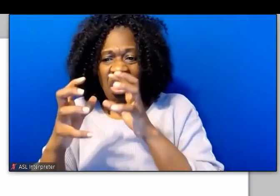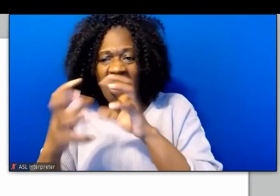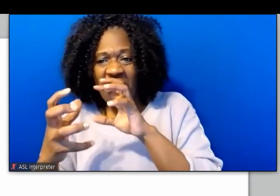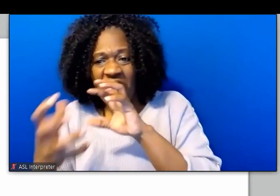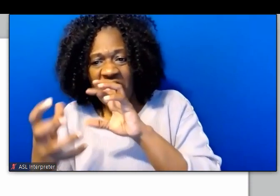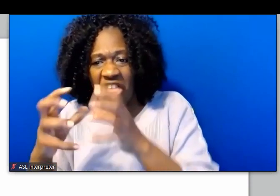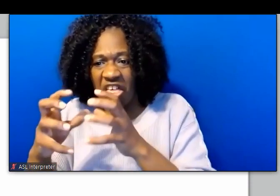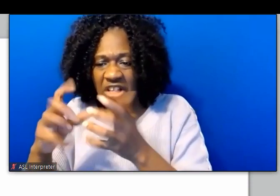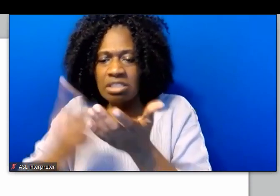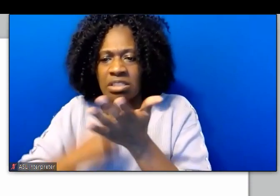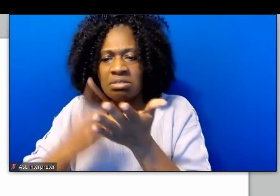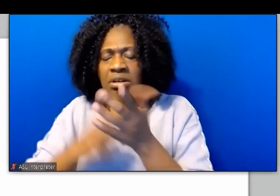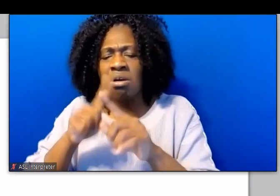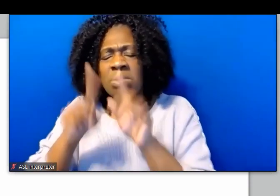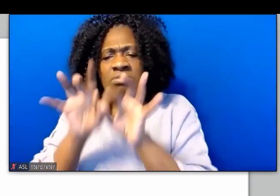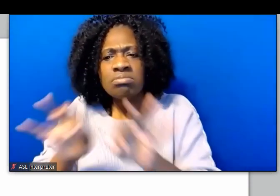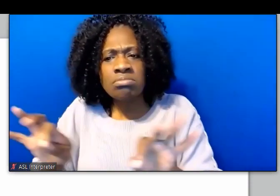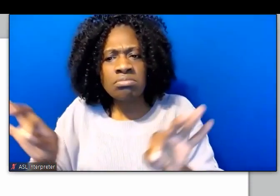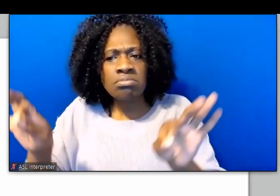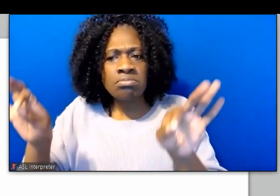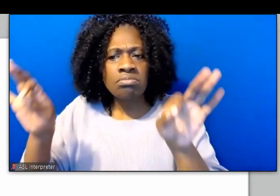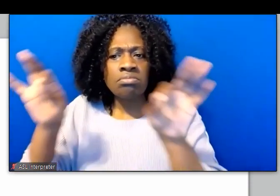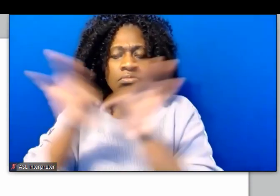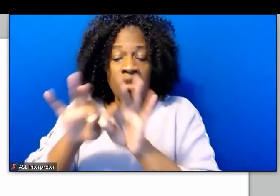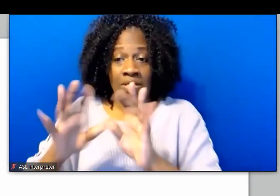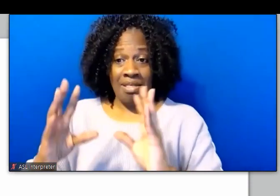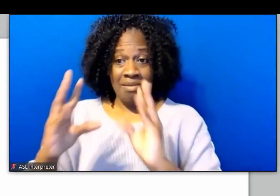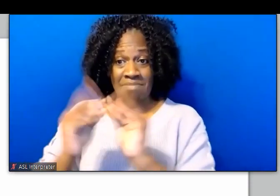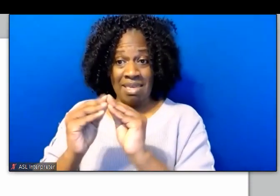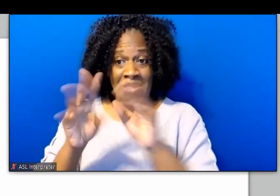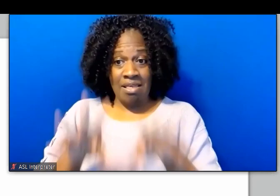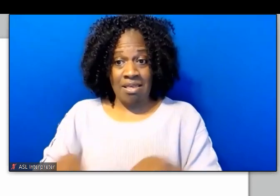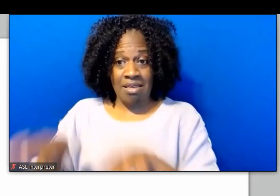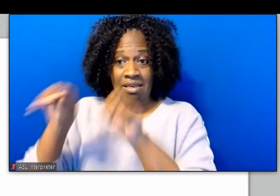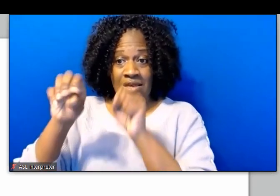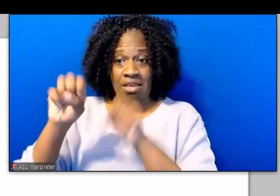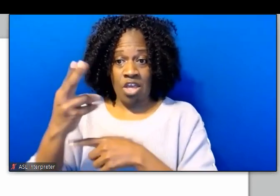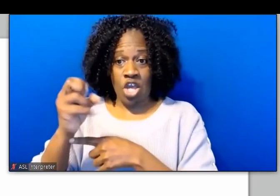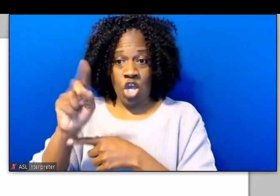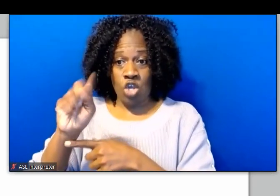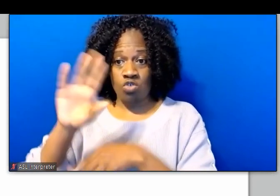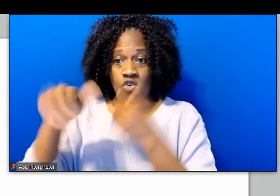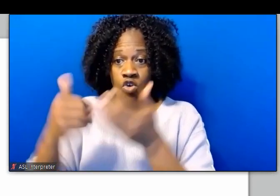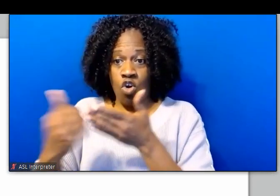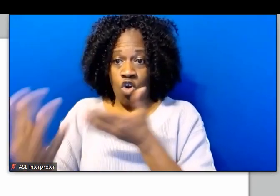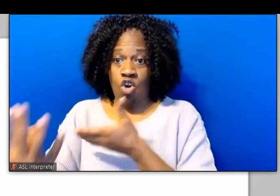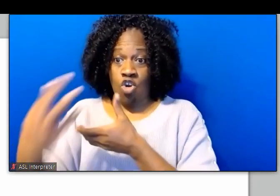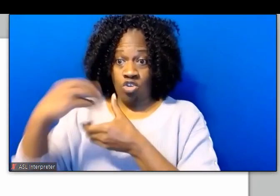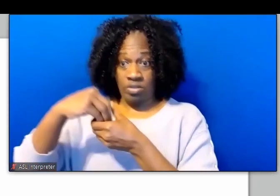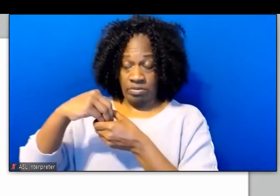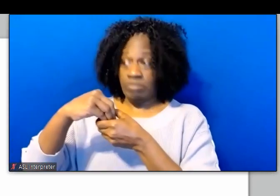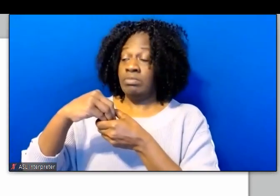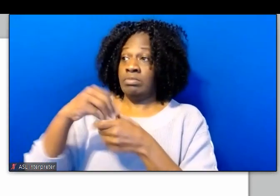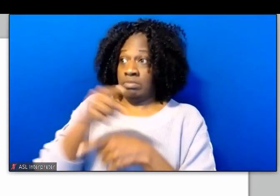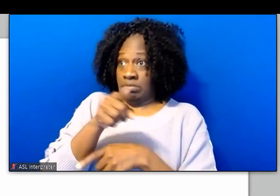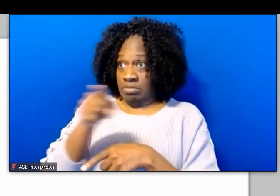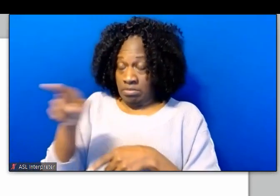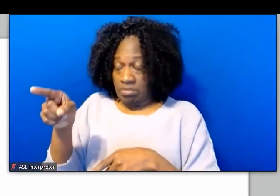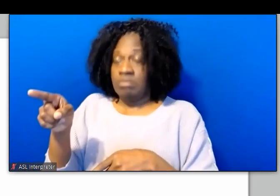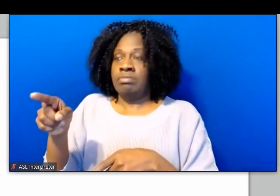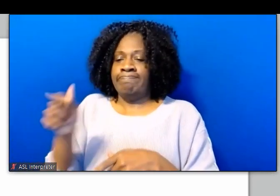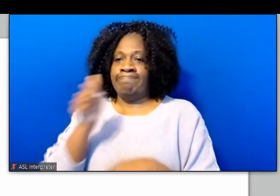but it's very important for the meeting host and for all the participants to you know be patient